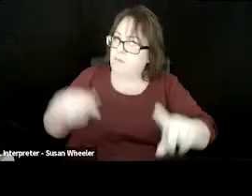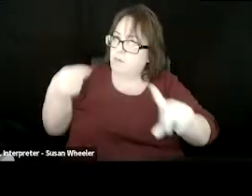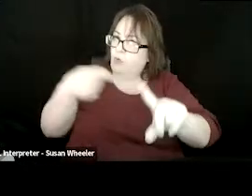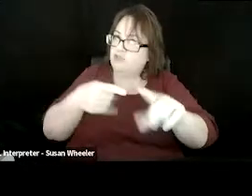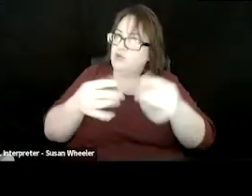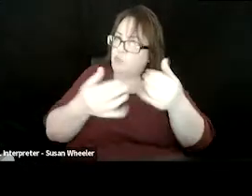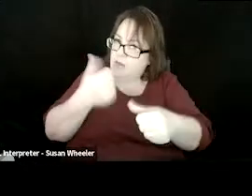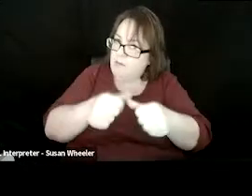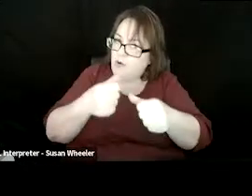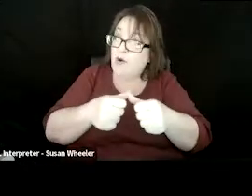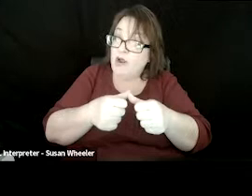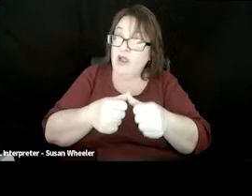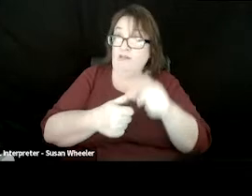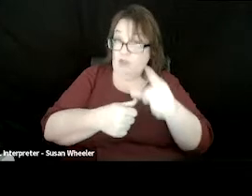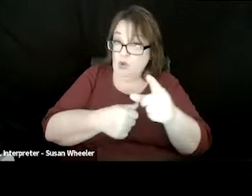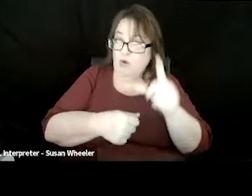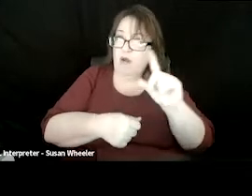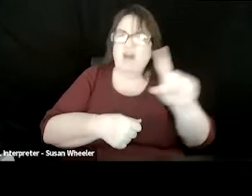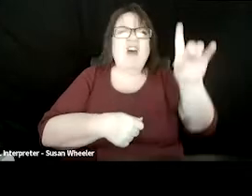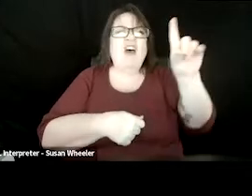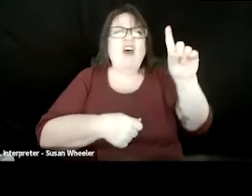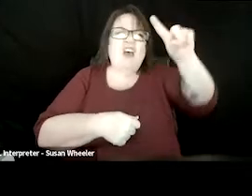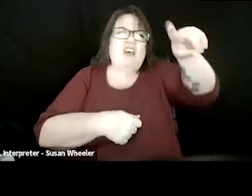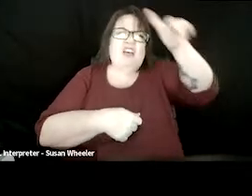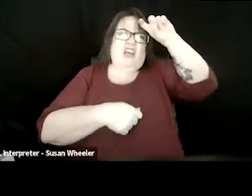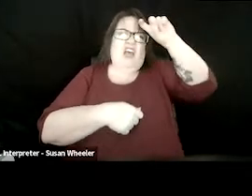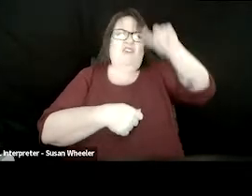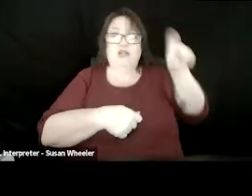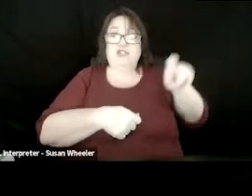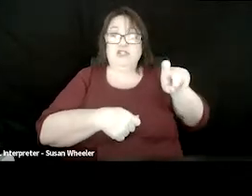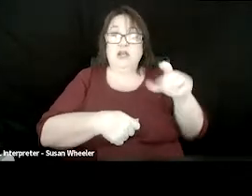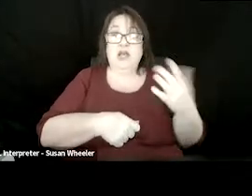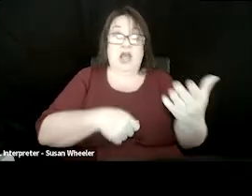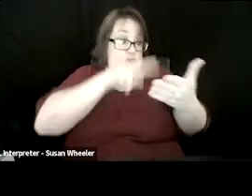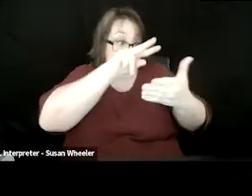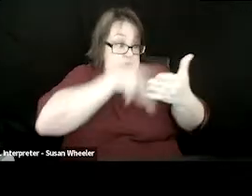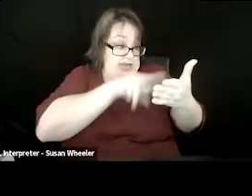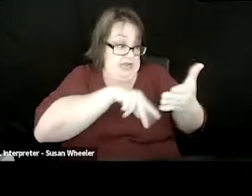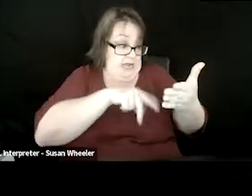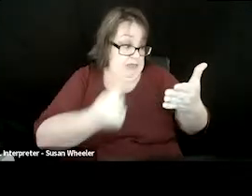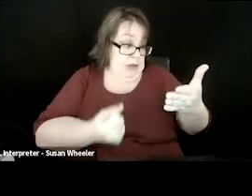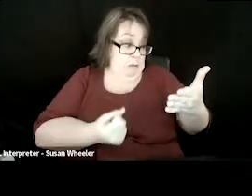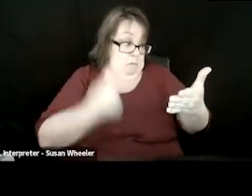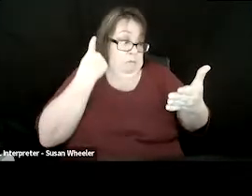is to ask questions, never read something, not understand it and don't ask a question